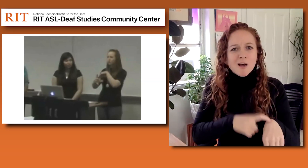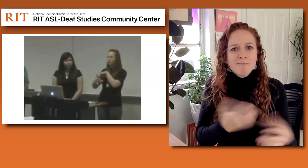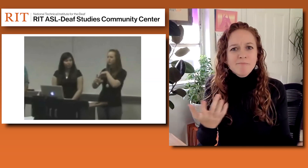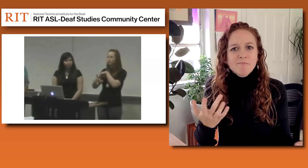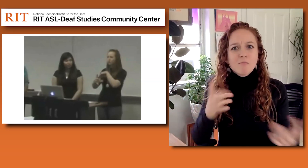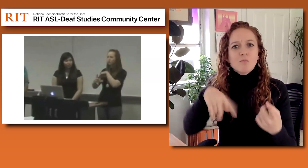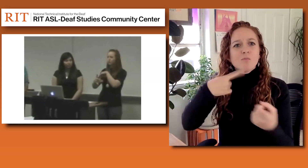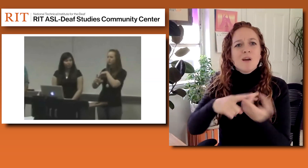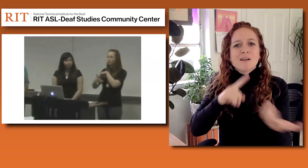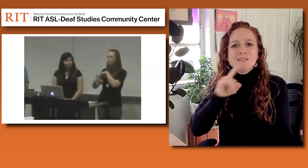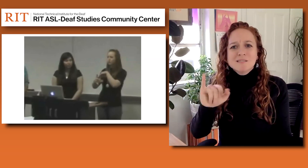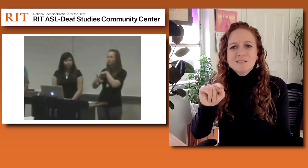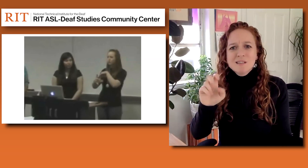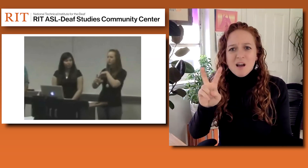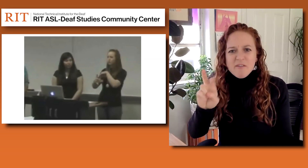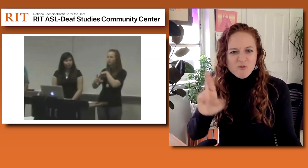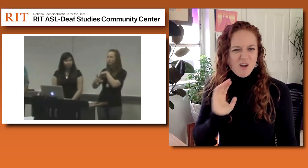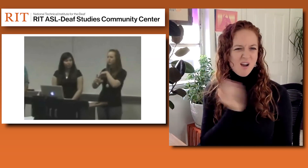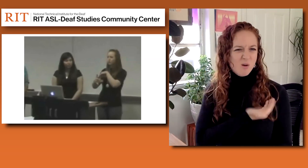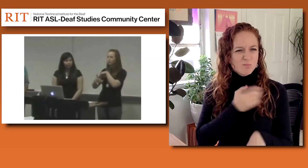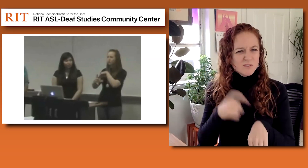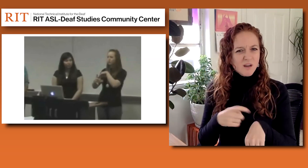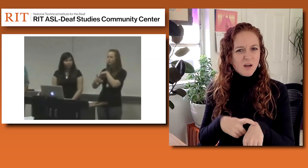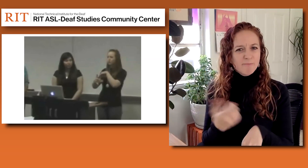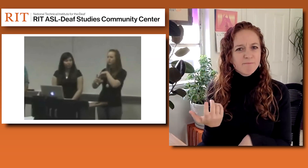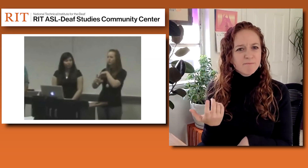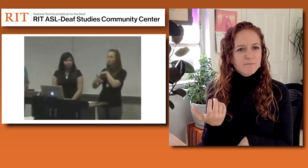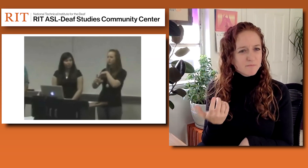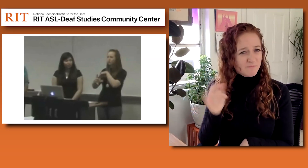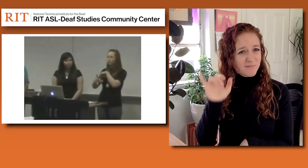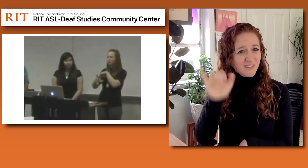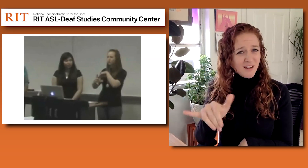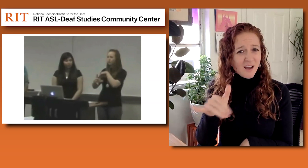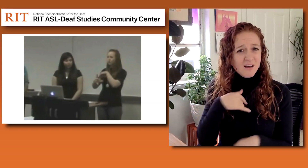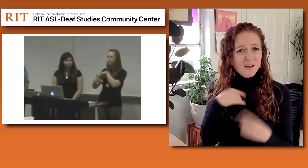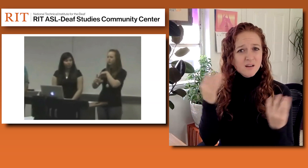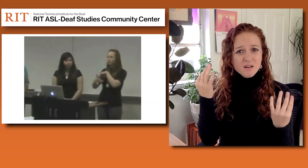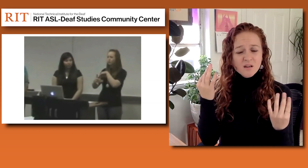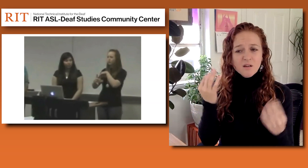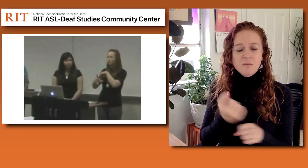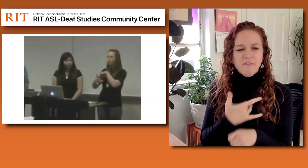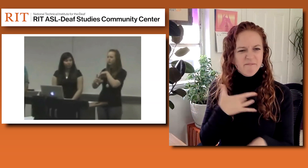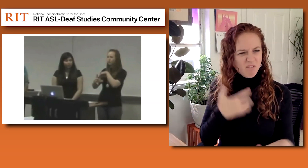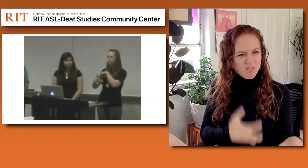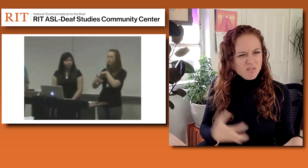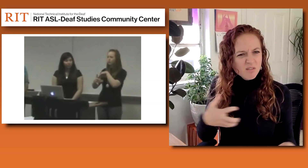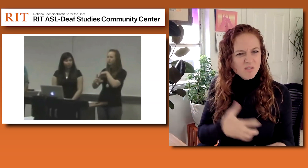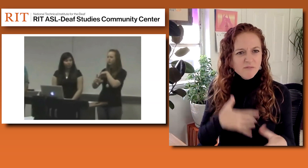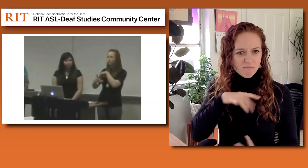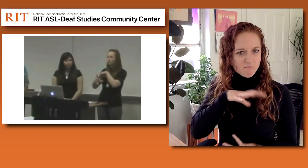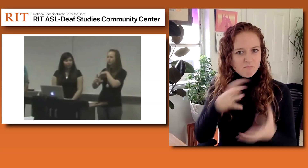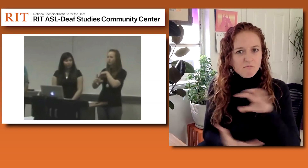to make sure that I was understood, to make sure hearing people thought I was intelligent. That was a waste of time honestly,